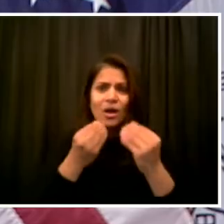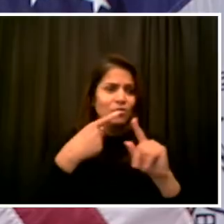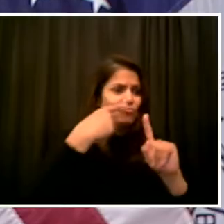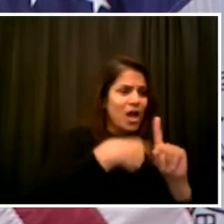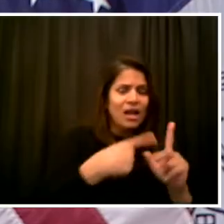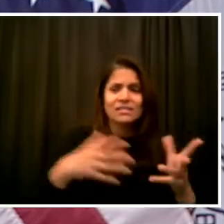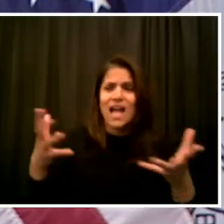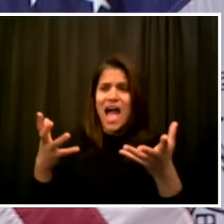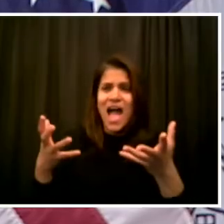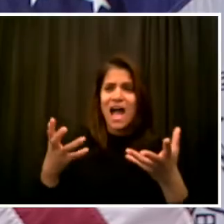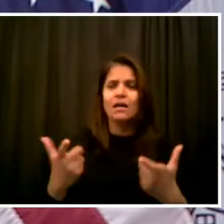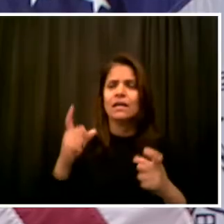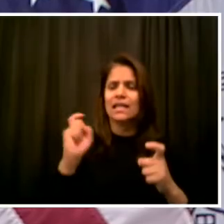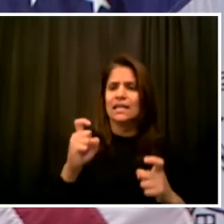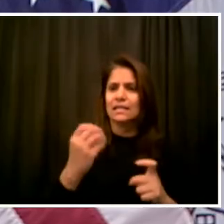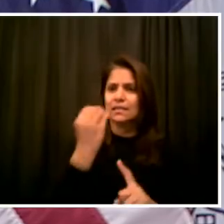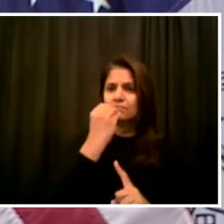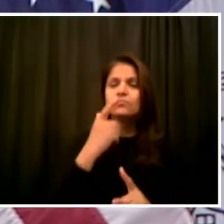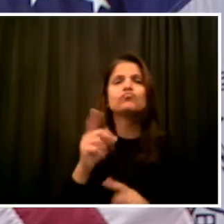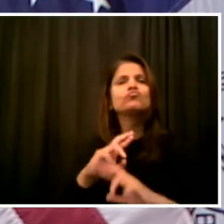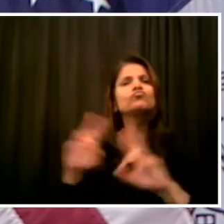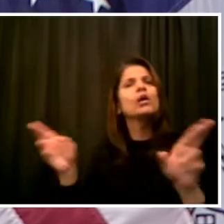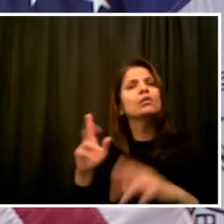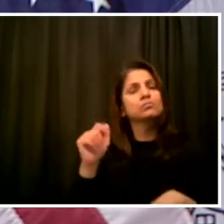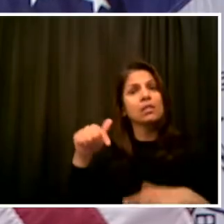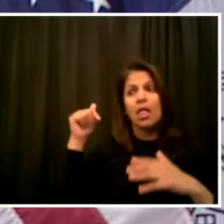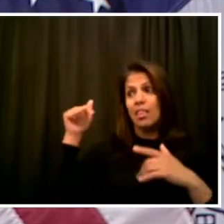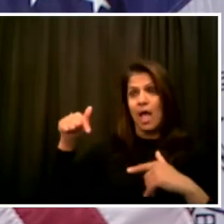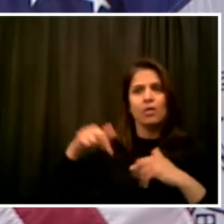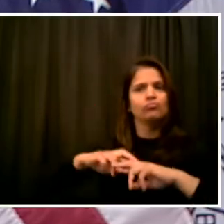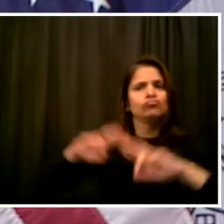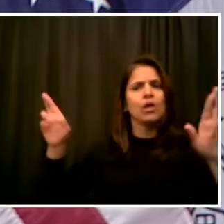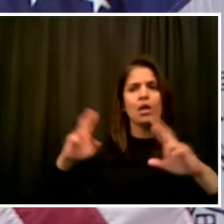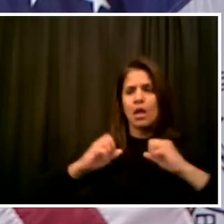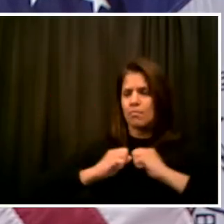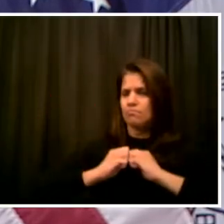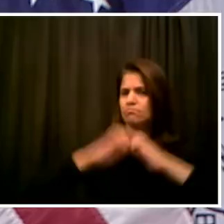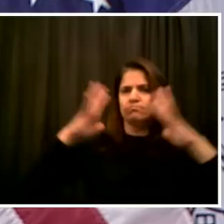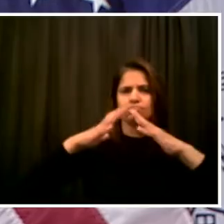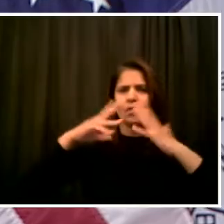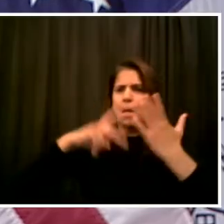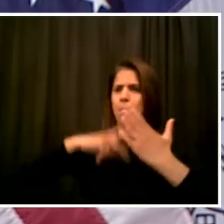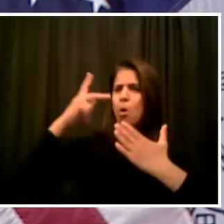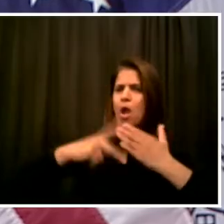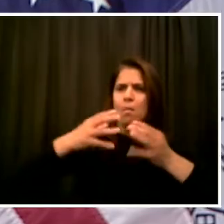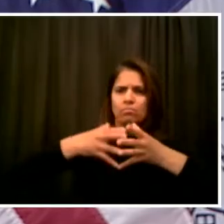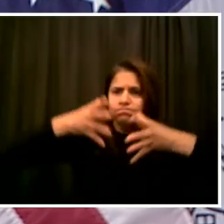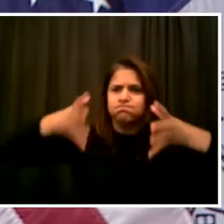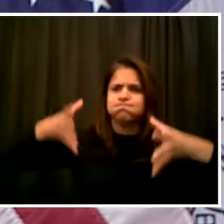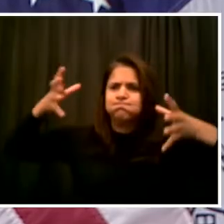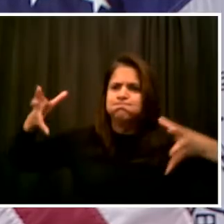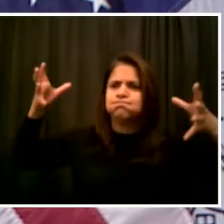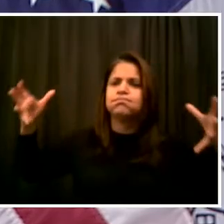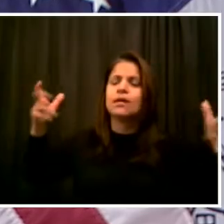PROGRAM TO GROW AND GROW AND GROW AND REACH MORE PEOPLE ALWAYS THE RIGHT WAY WITH